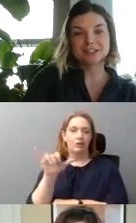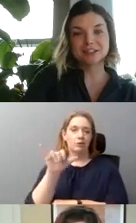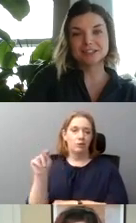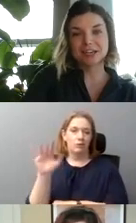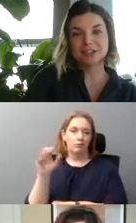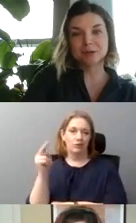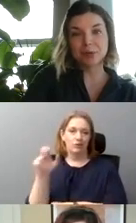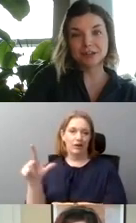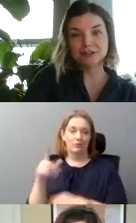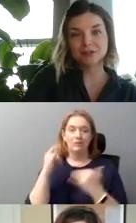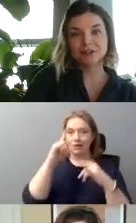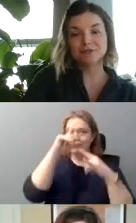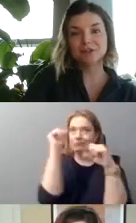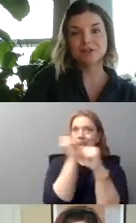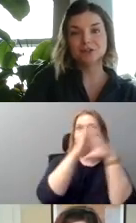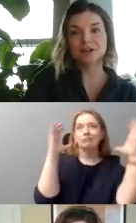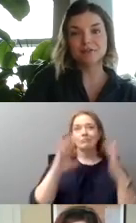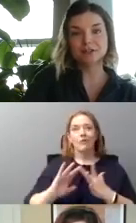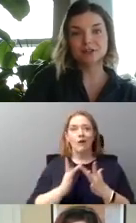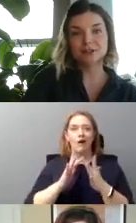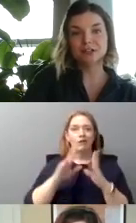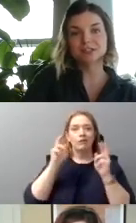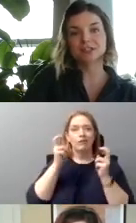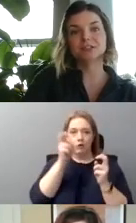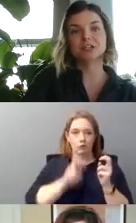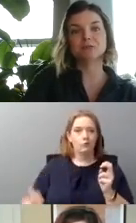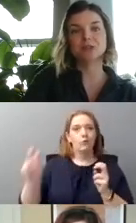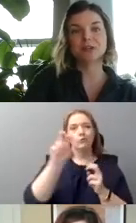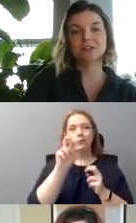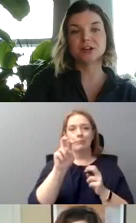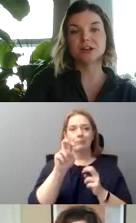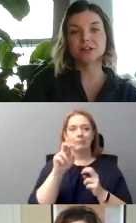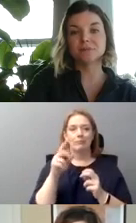just set the stage a bit with a few travel notes for us to consider before we get started.Last